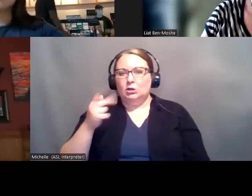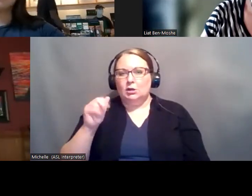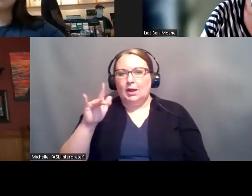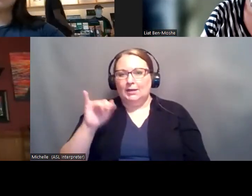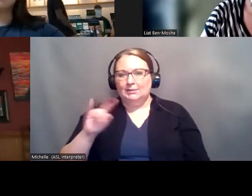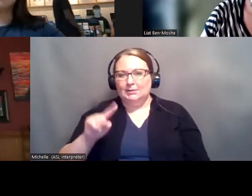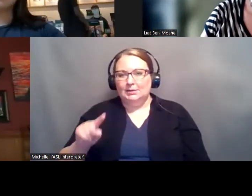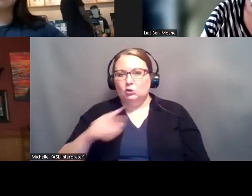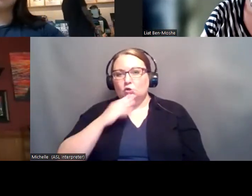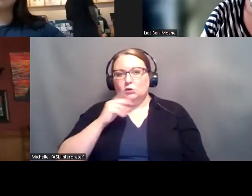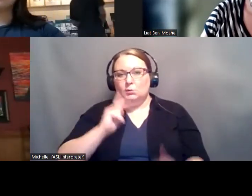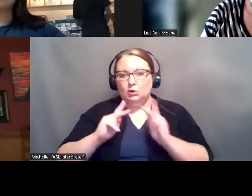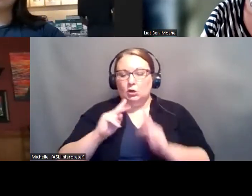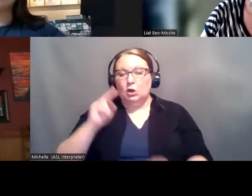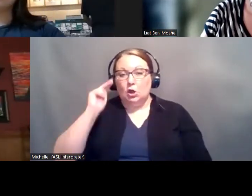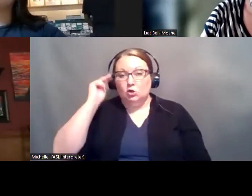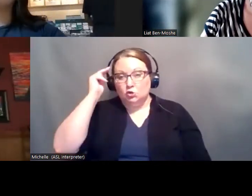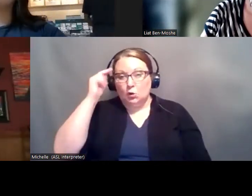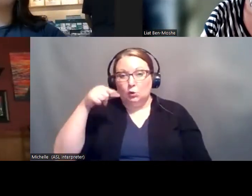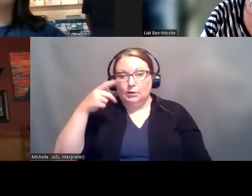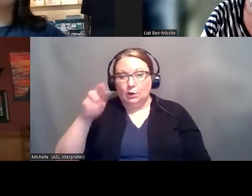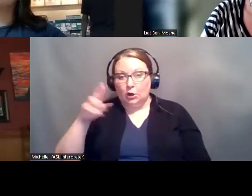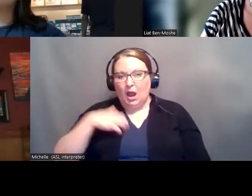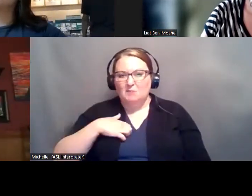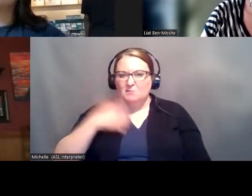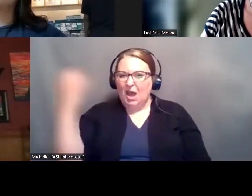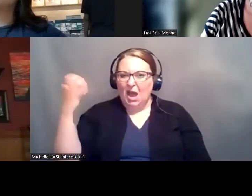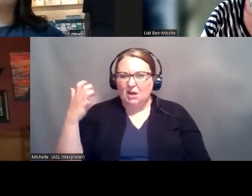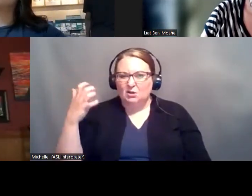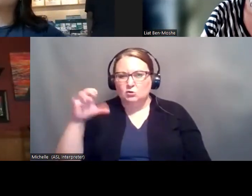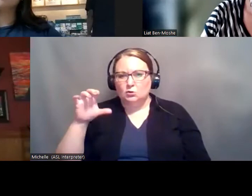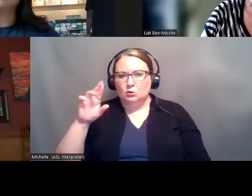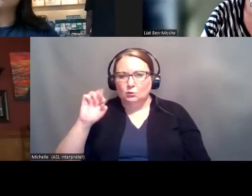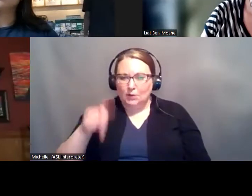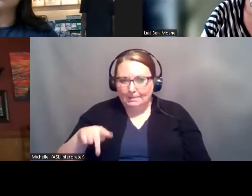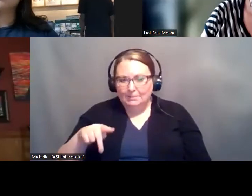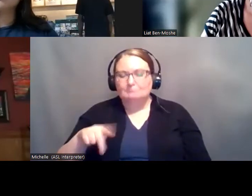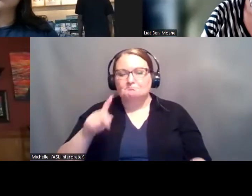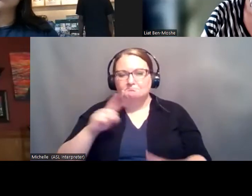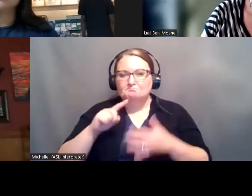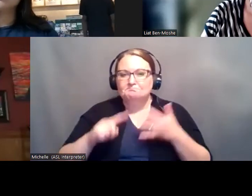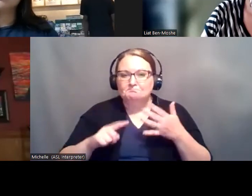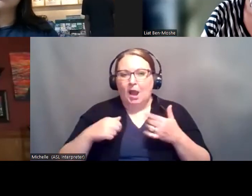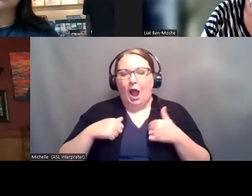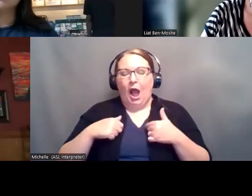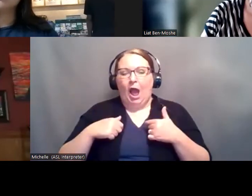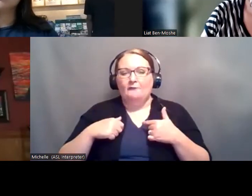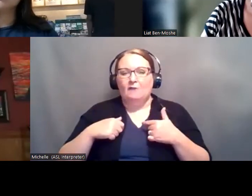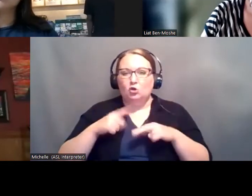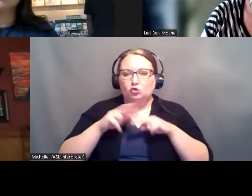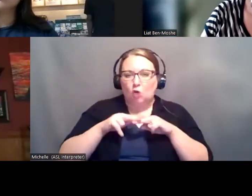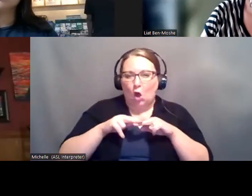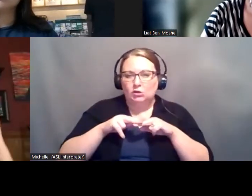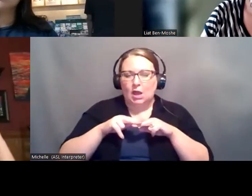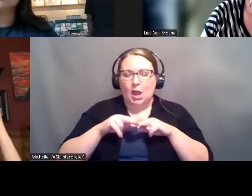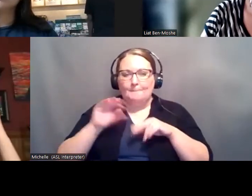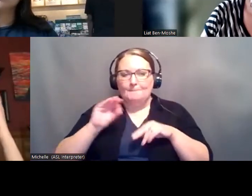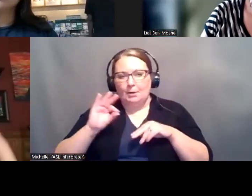I'm neuroqueer, I'm mad, I'm crip. And I have salt-and-pepper buzz cut situation growing